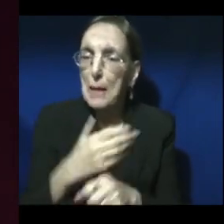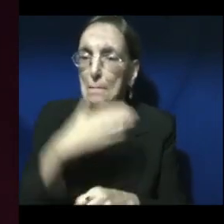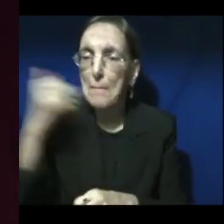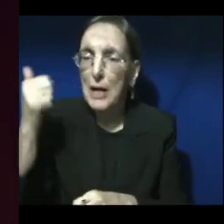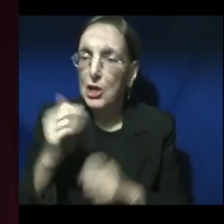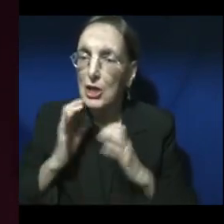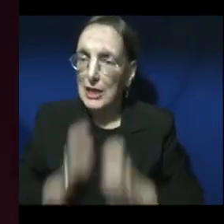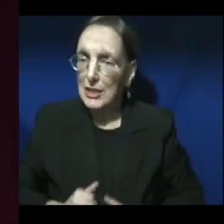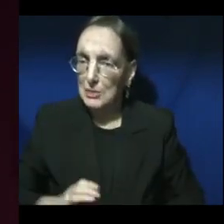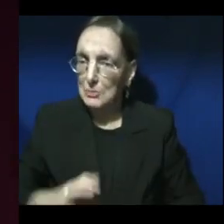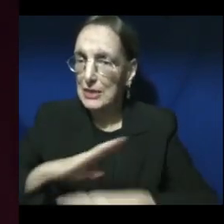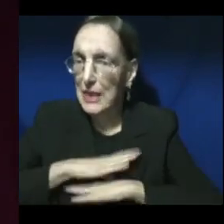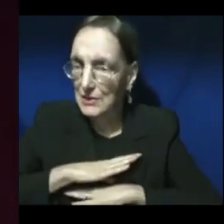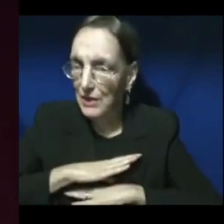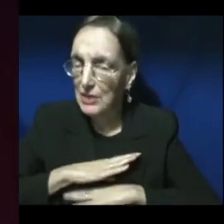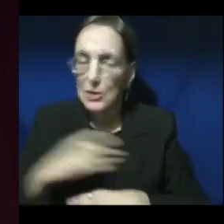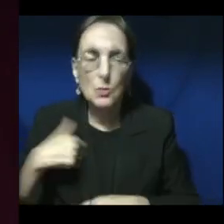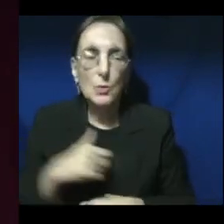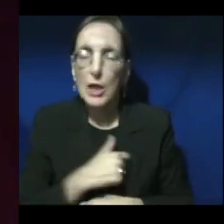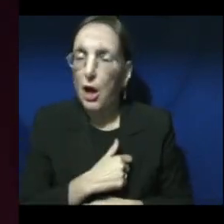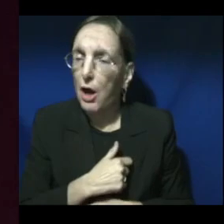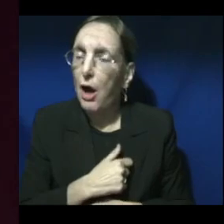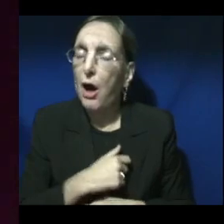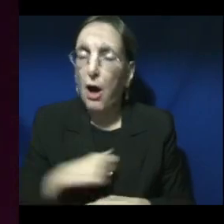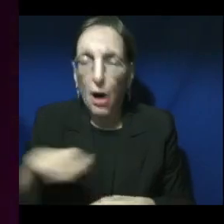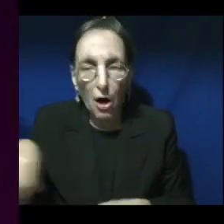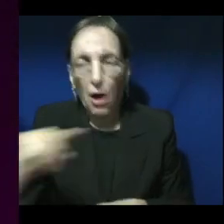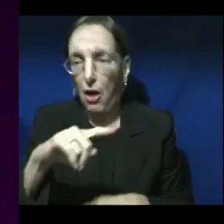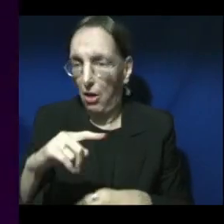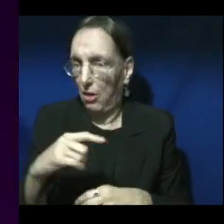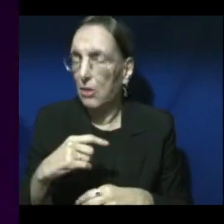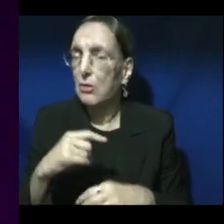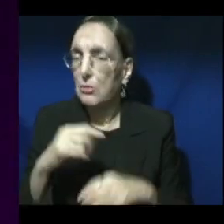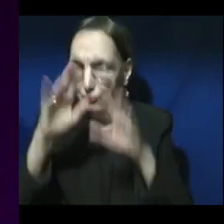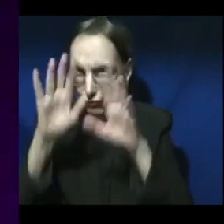long emails and pieces of content and white papers that we send out to people and we hope